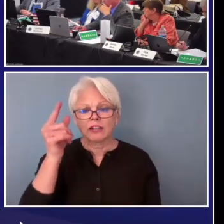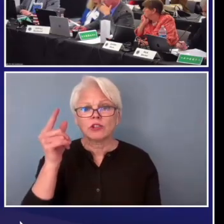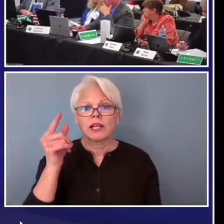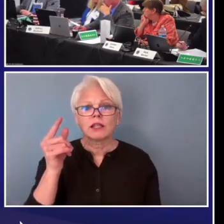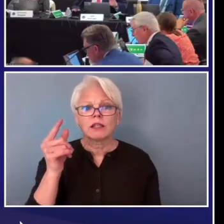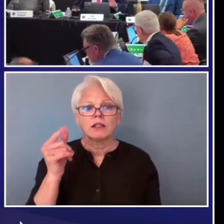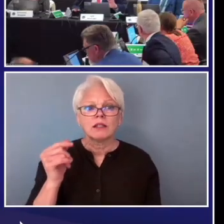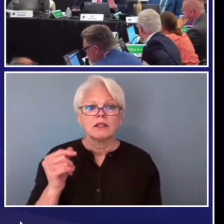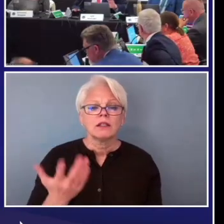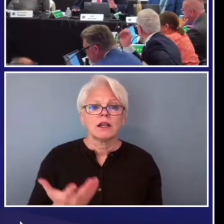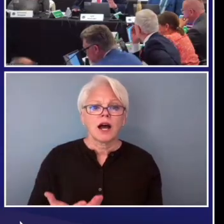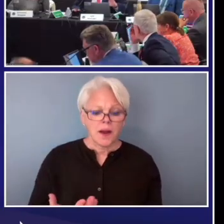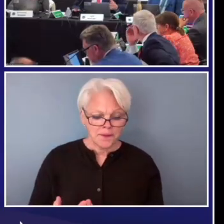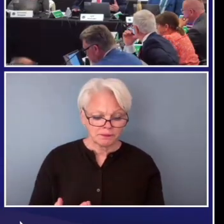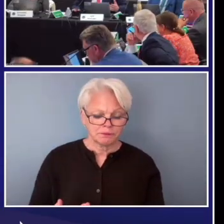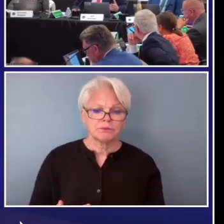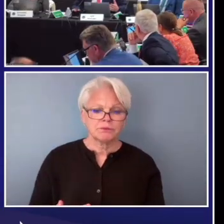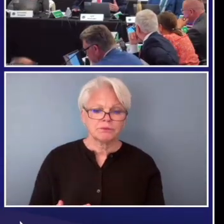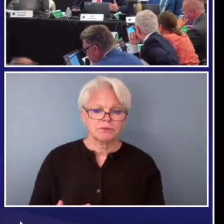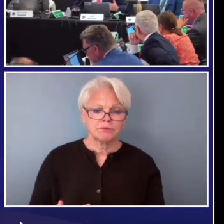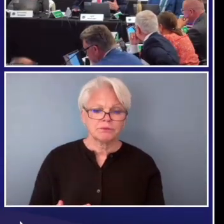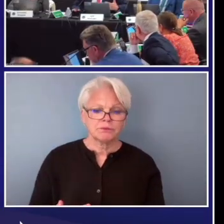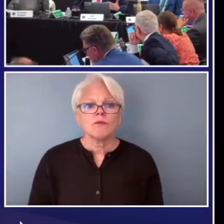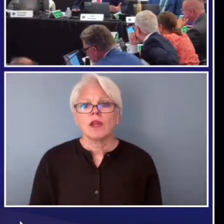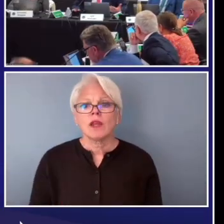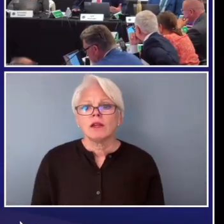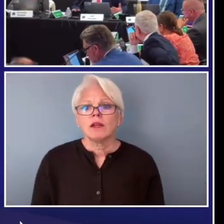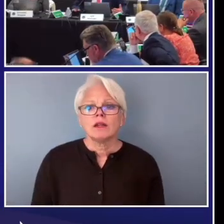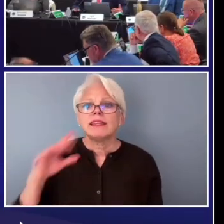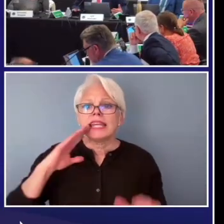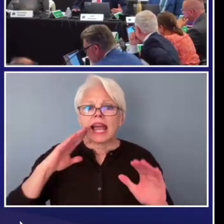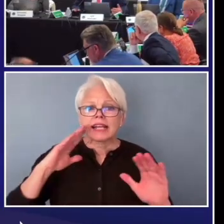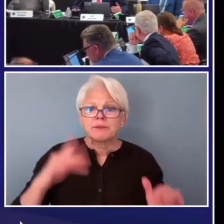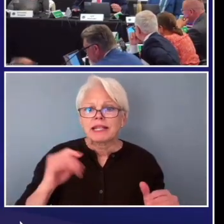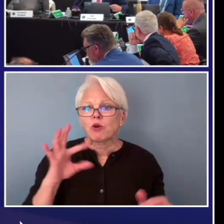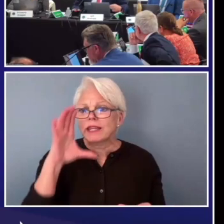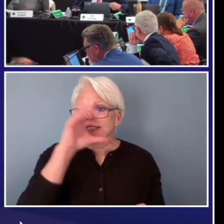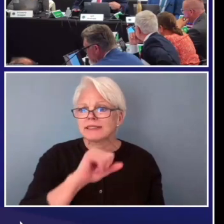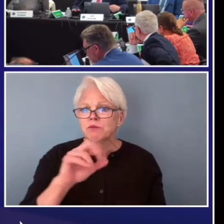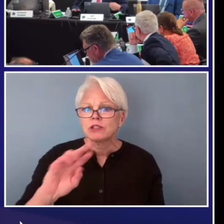expectation, um, or the assumption in the regulation from, um, we